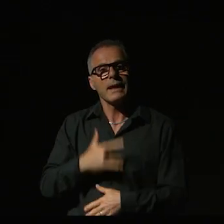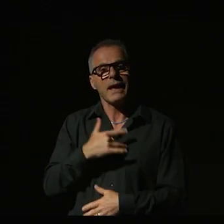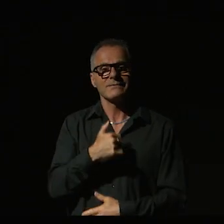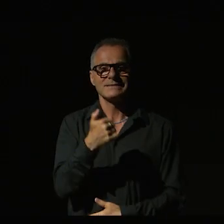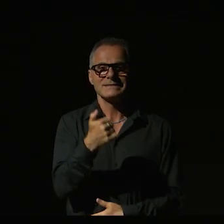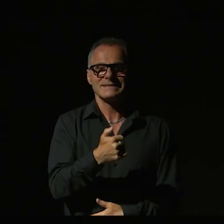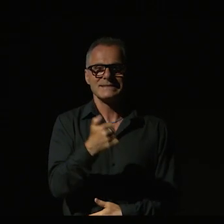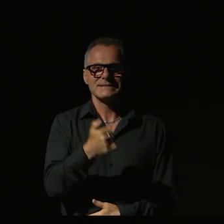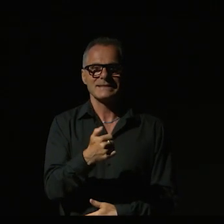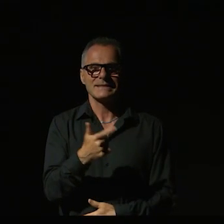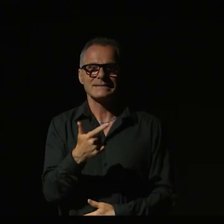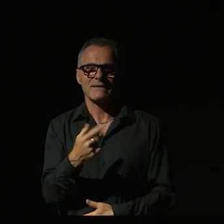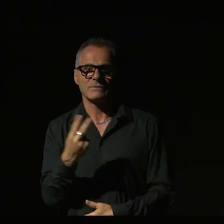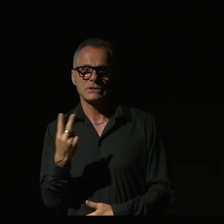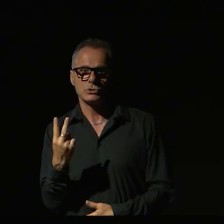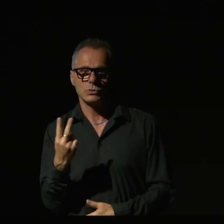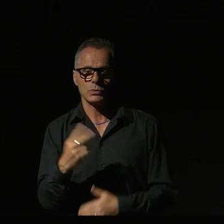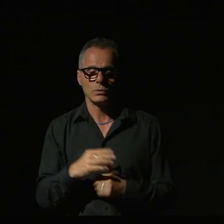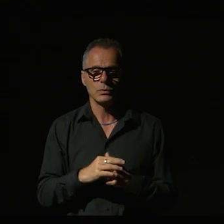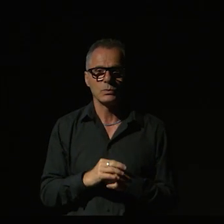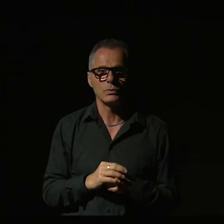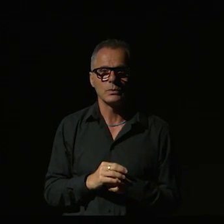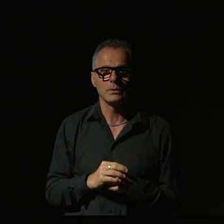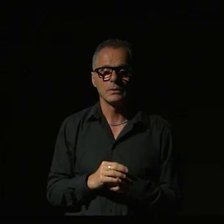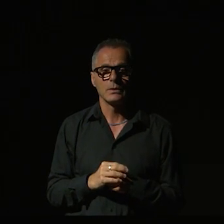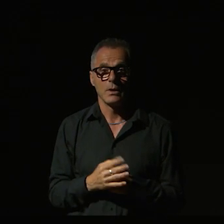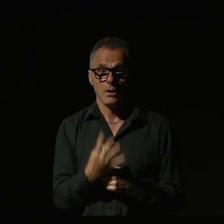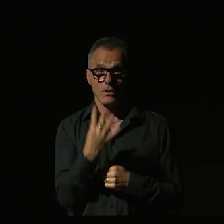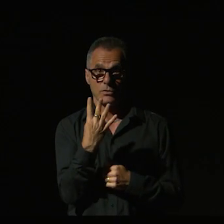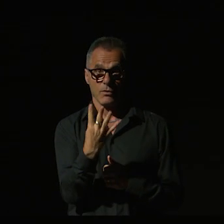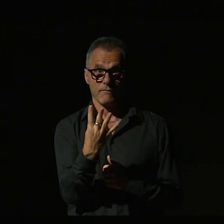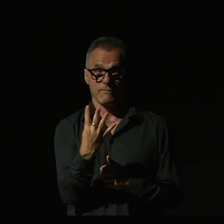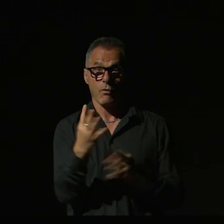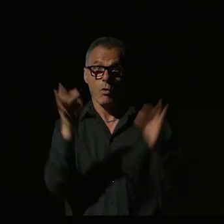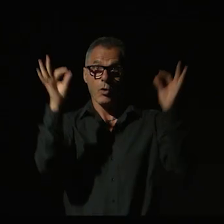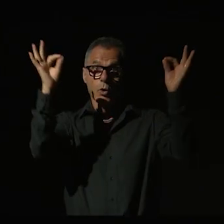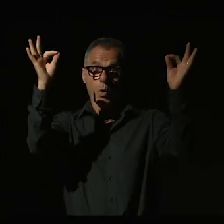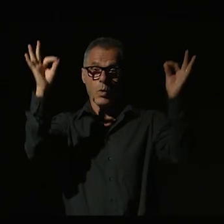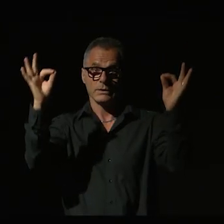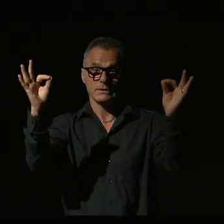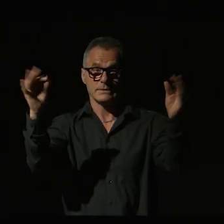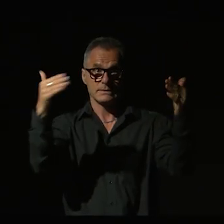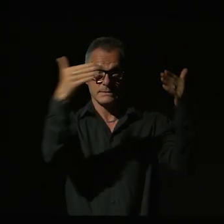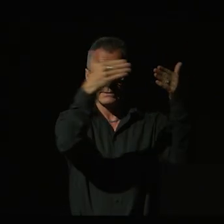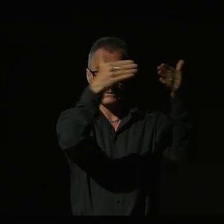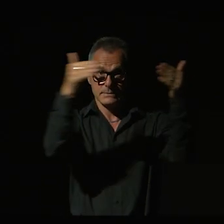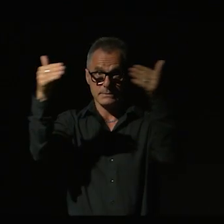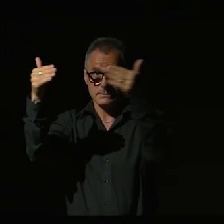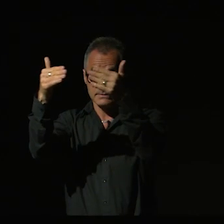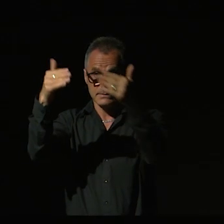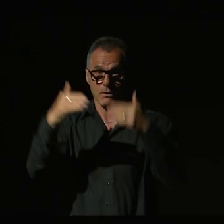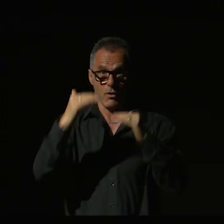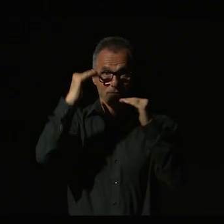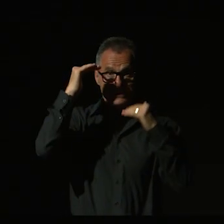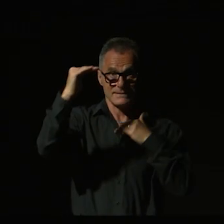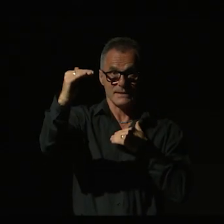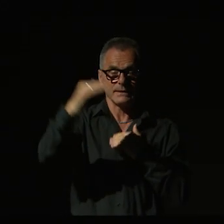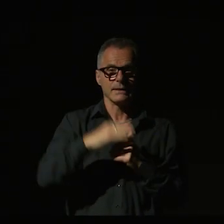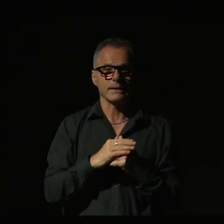He interpreted the putti in the four corners of the ceiling as depicting different forms of love,